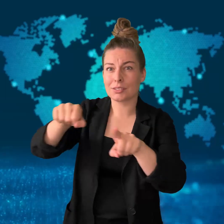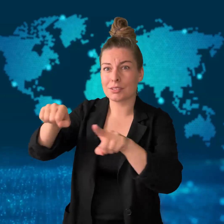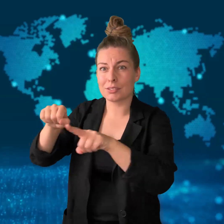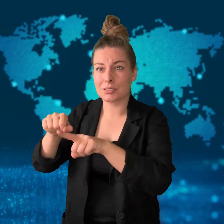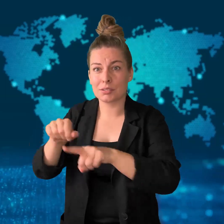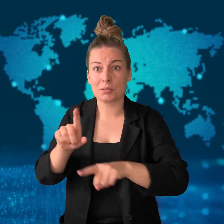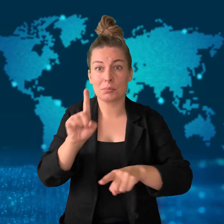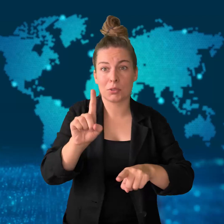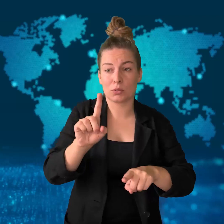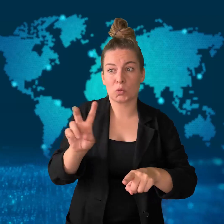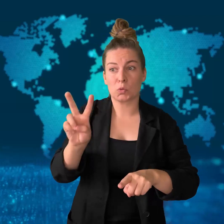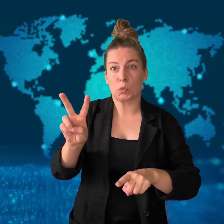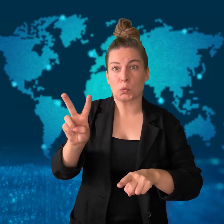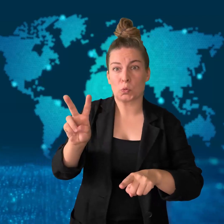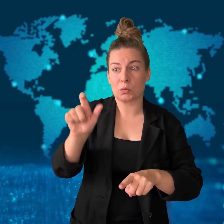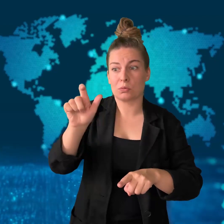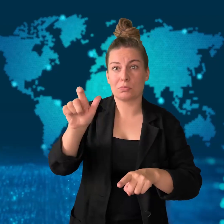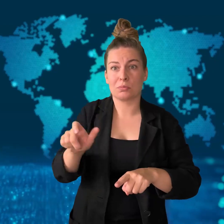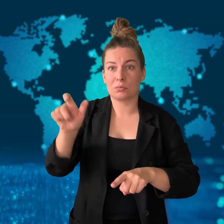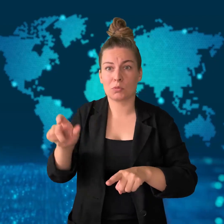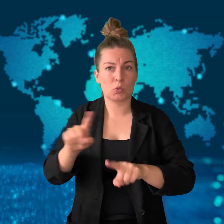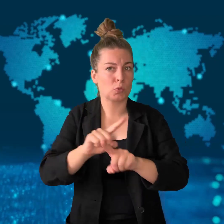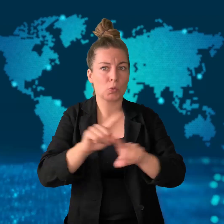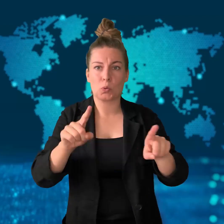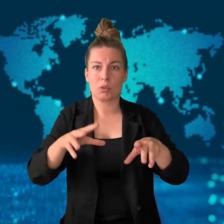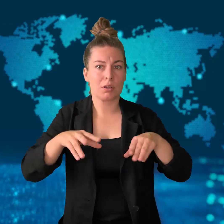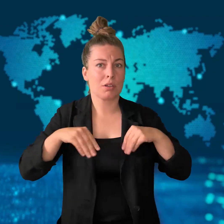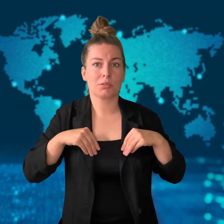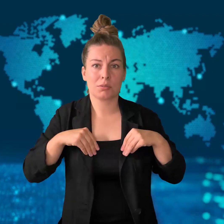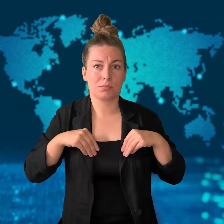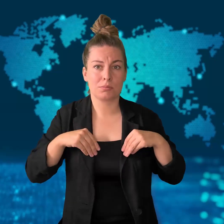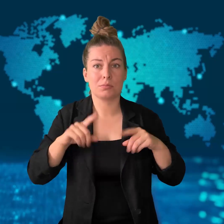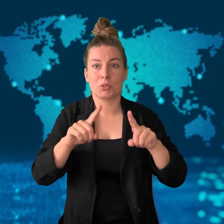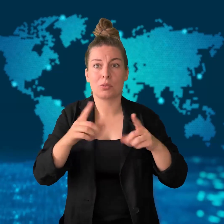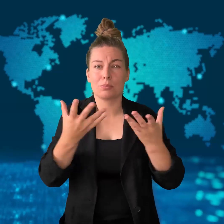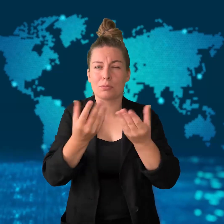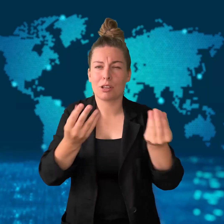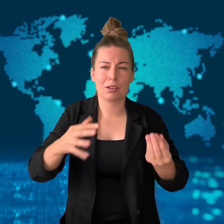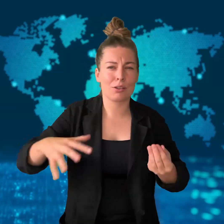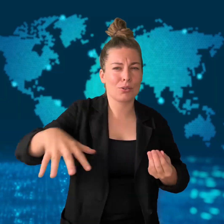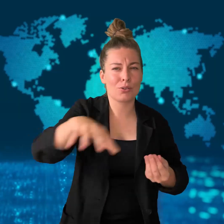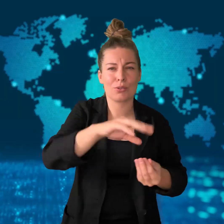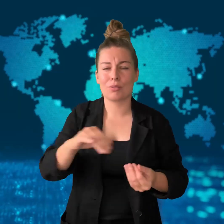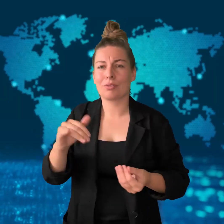There were only two votes against its passage.